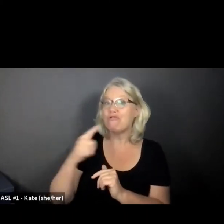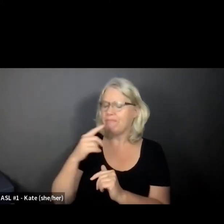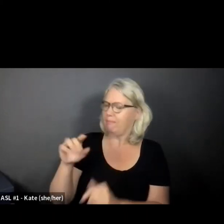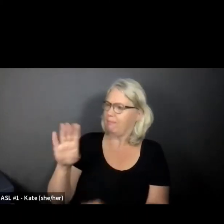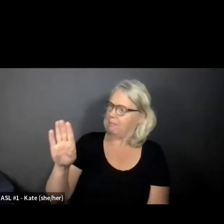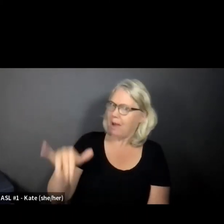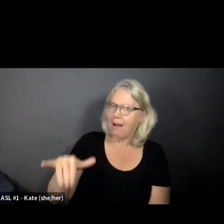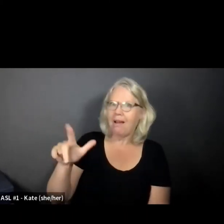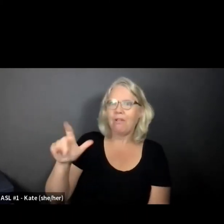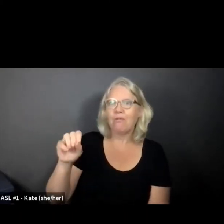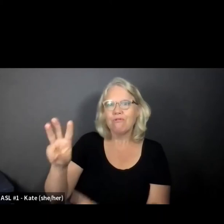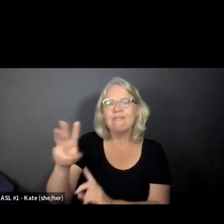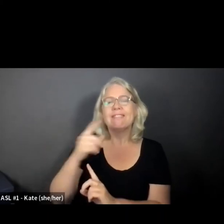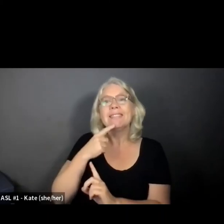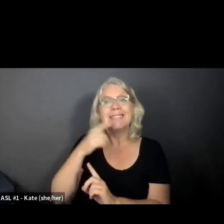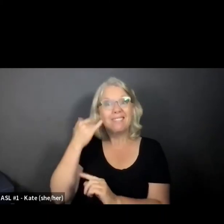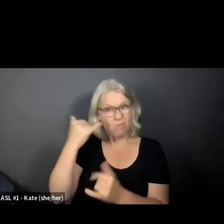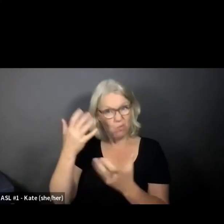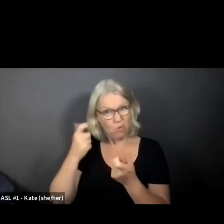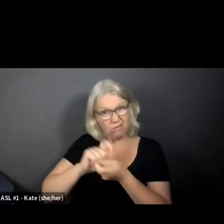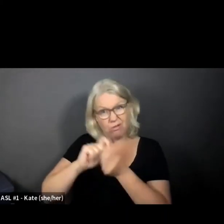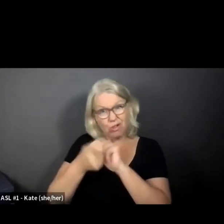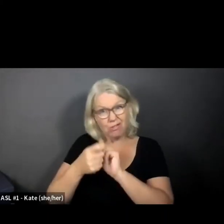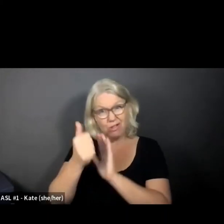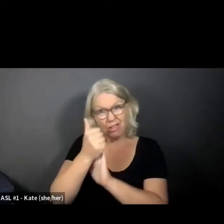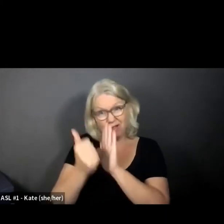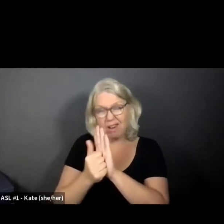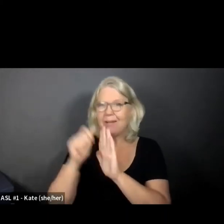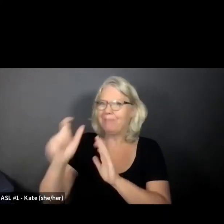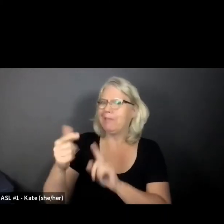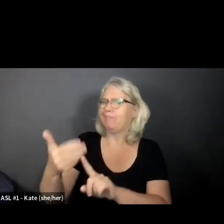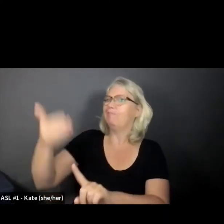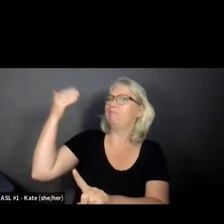I'LL CALL THE VOTE.